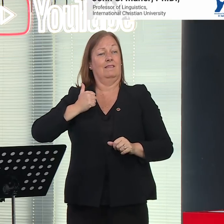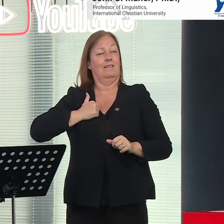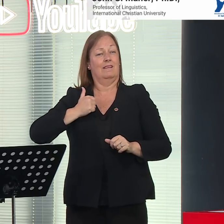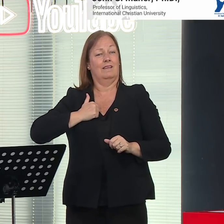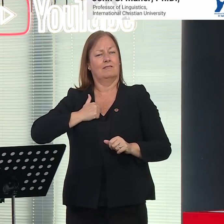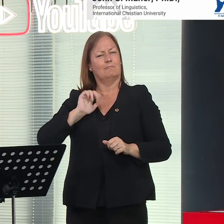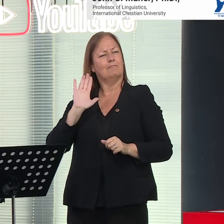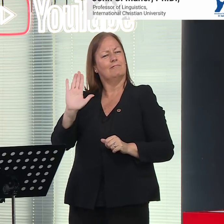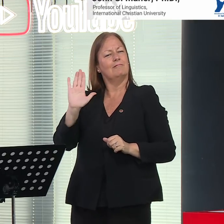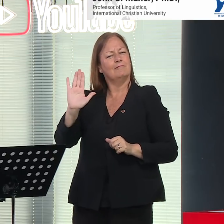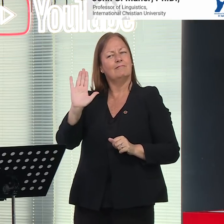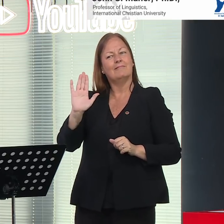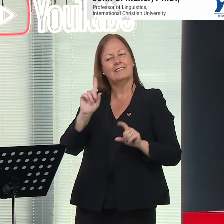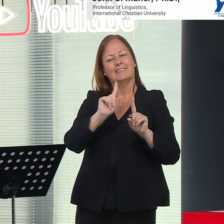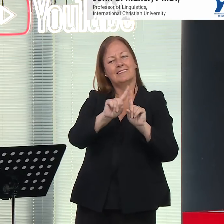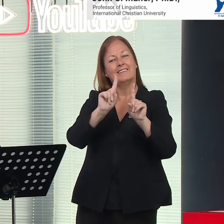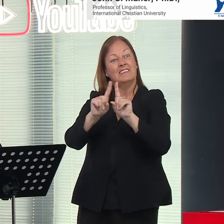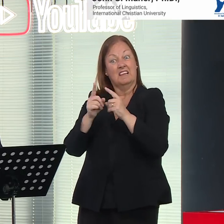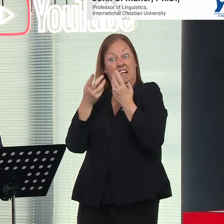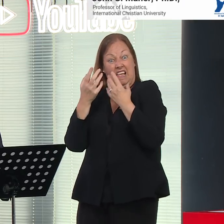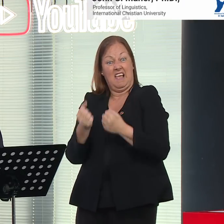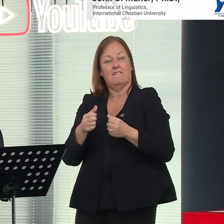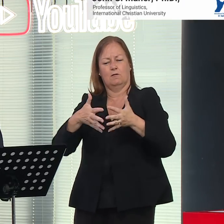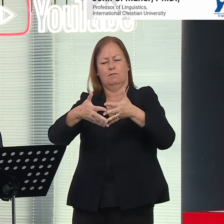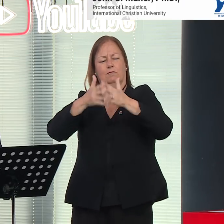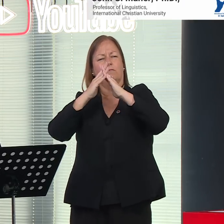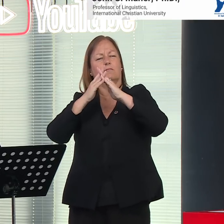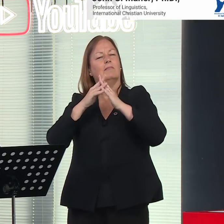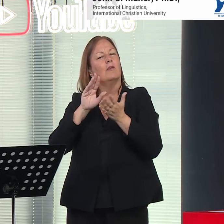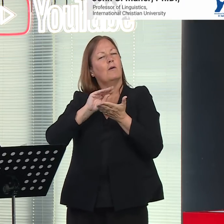government office is to actually promote languages, actively promote the various